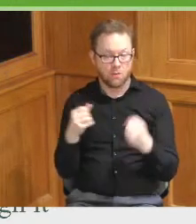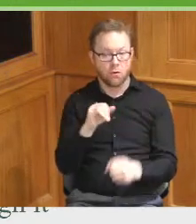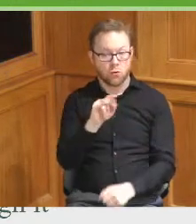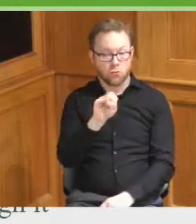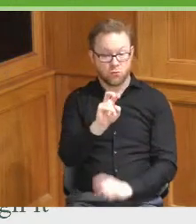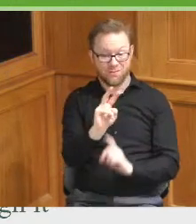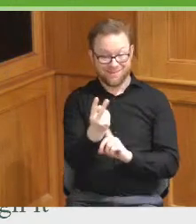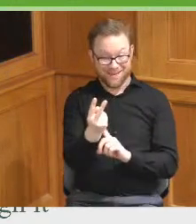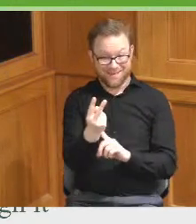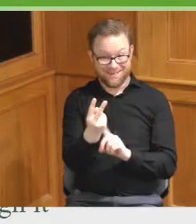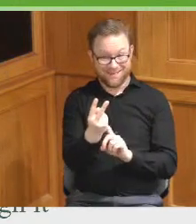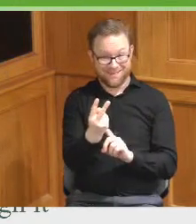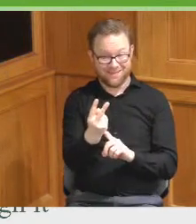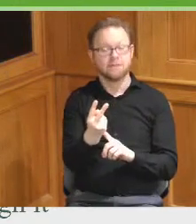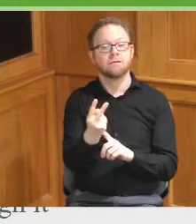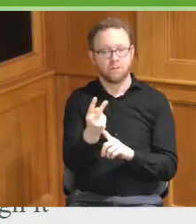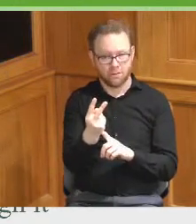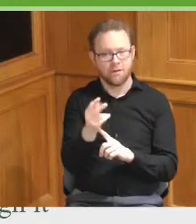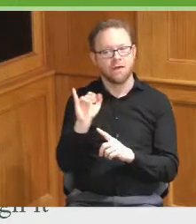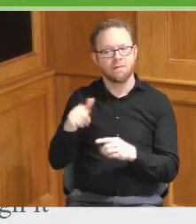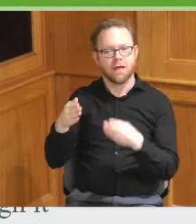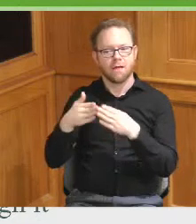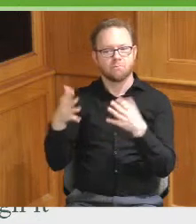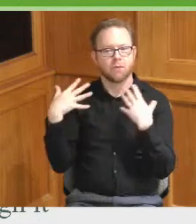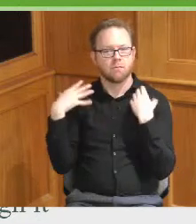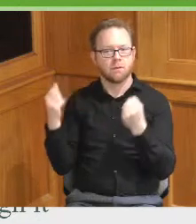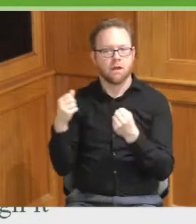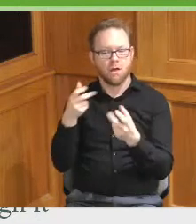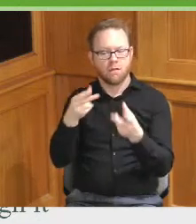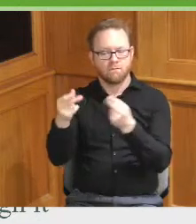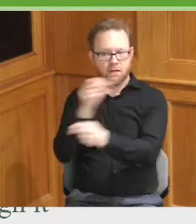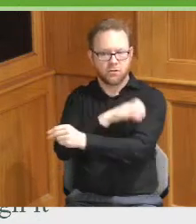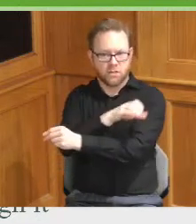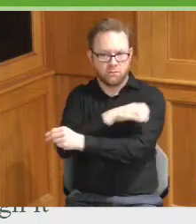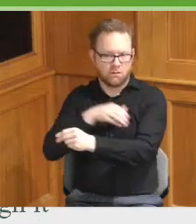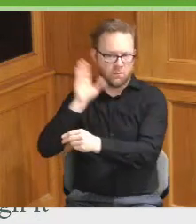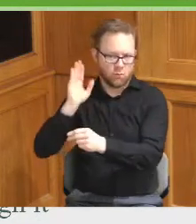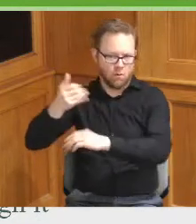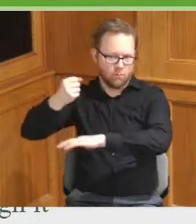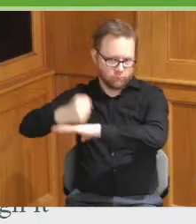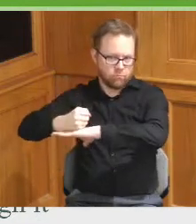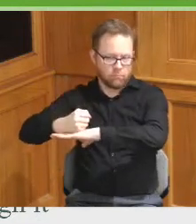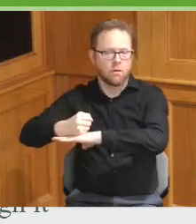out of the public health vaccination clinic business we will begin referring people back to